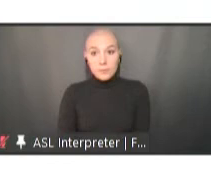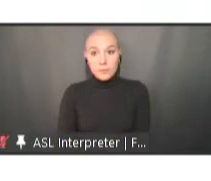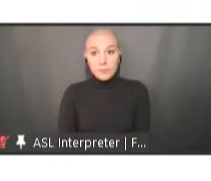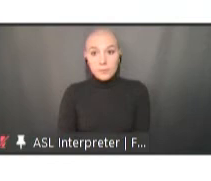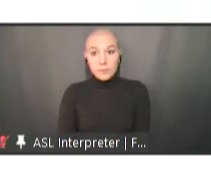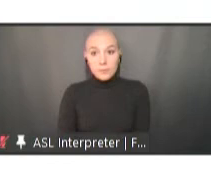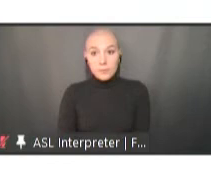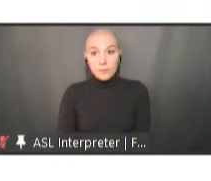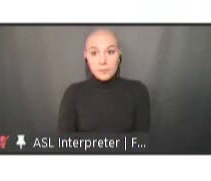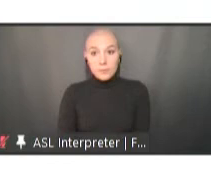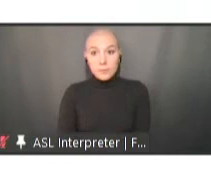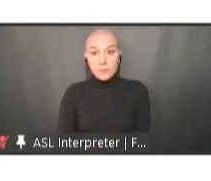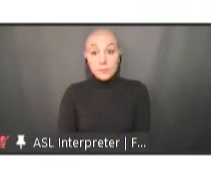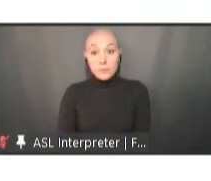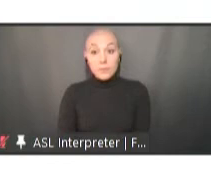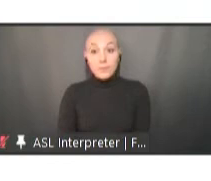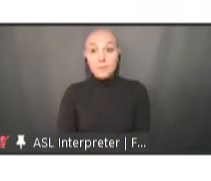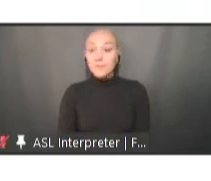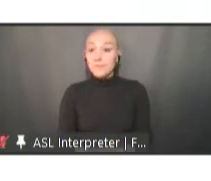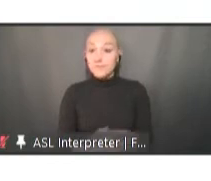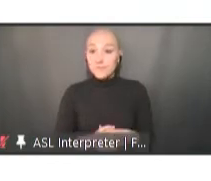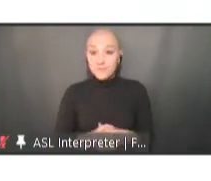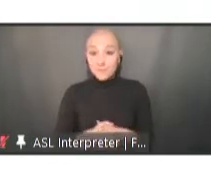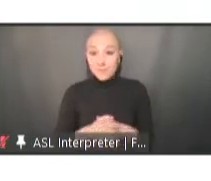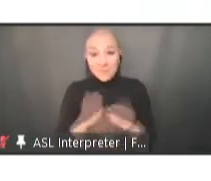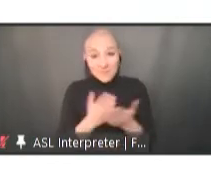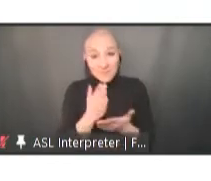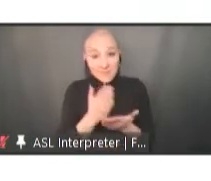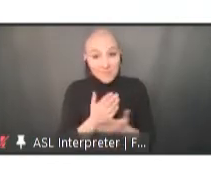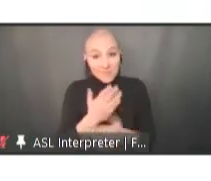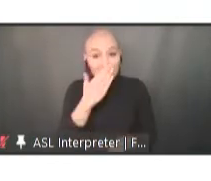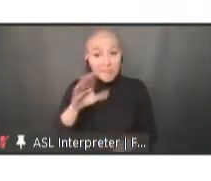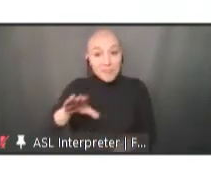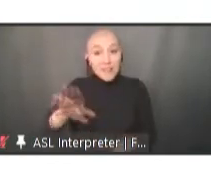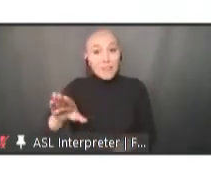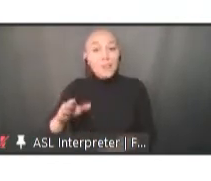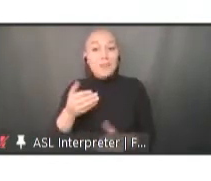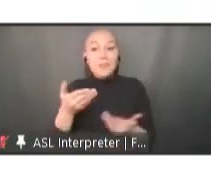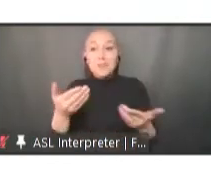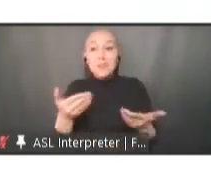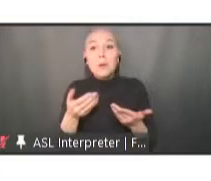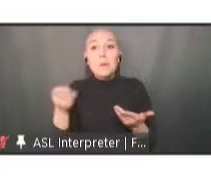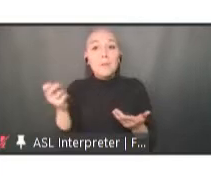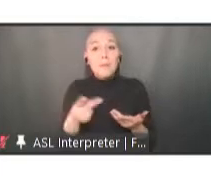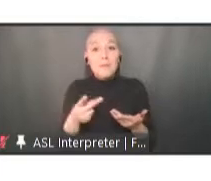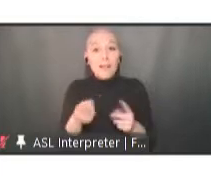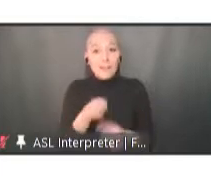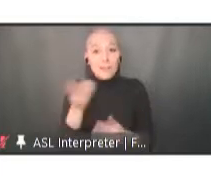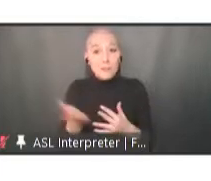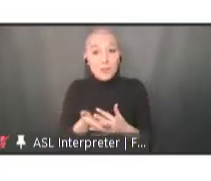Robert Hopkins: All right, good afternoon. Welcome back from our break. Our next panel is